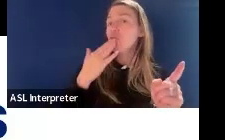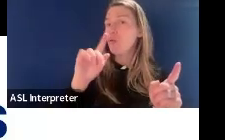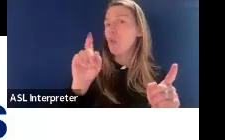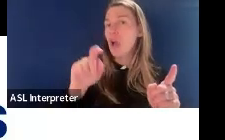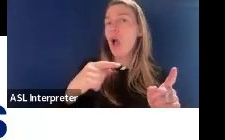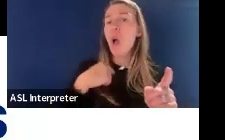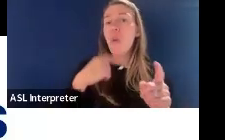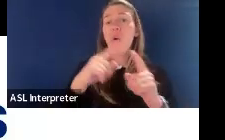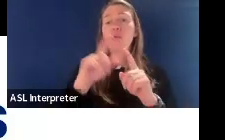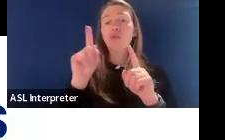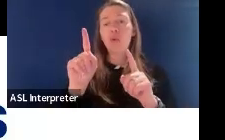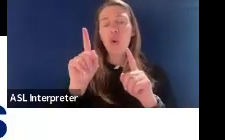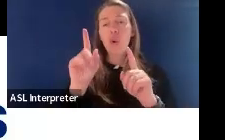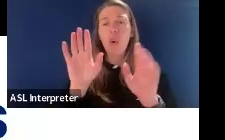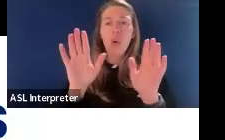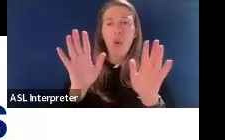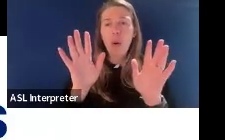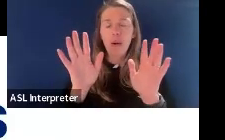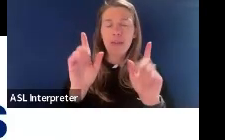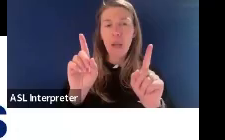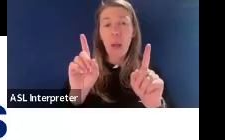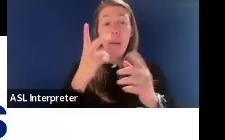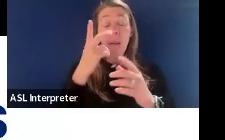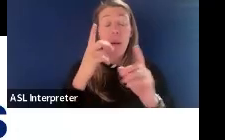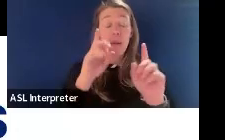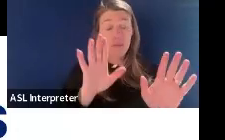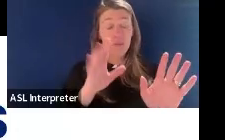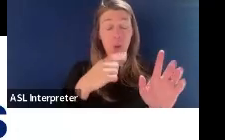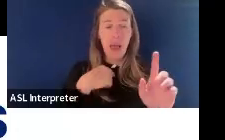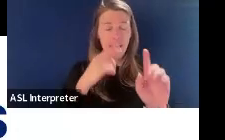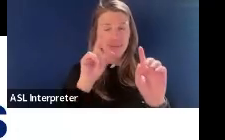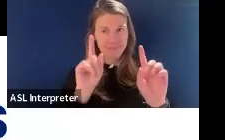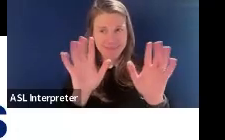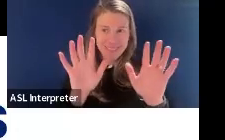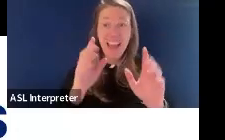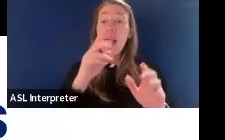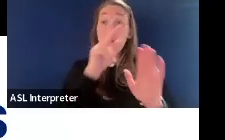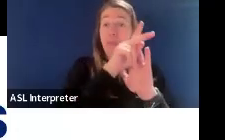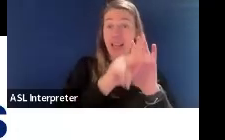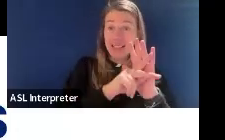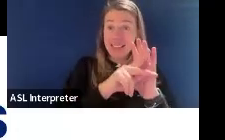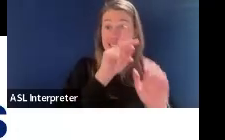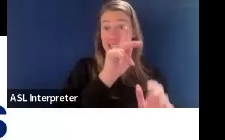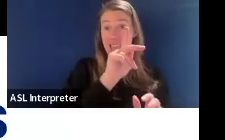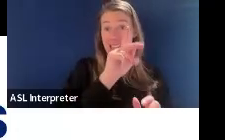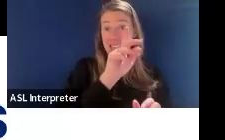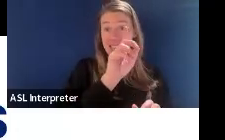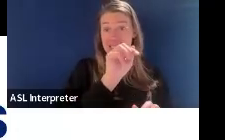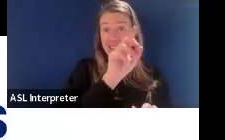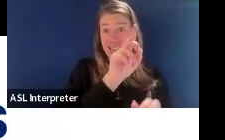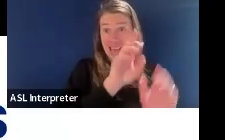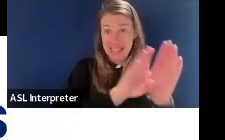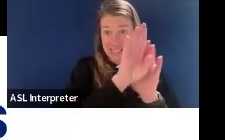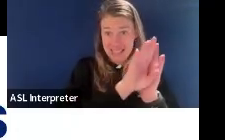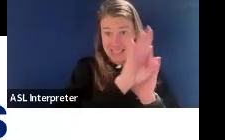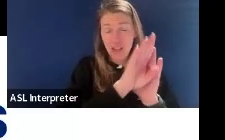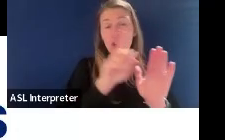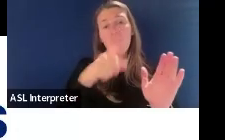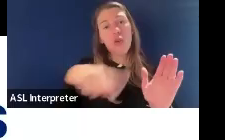And I want to caveat it a little bit both by saying that they the policies K Dad is working on developing that I'm sharing with you all today are not final